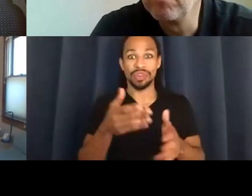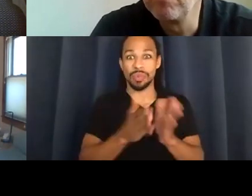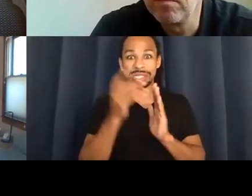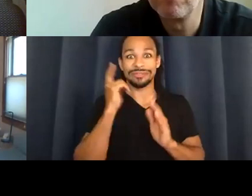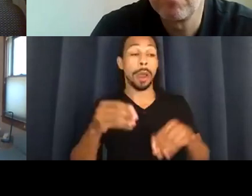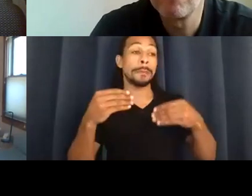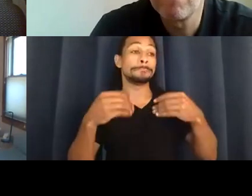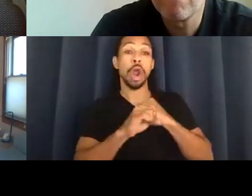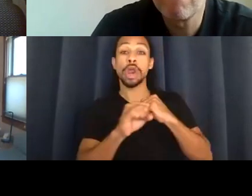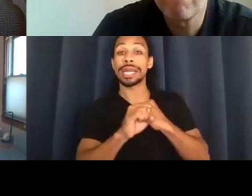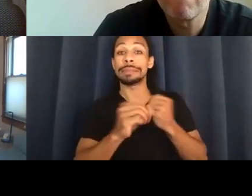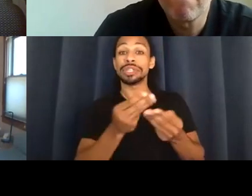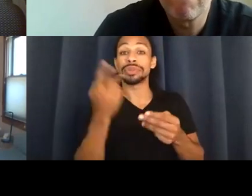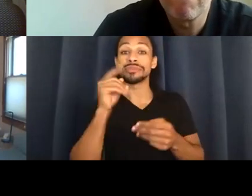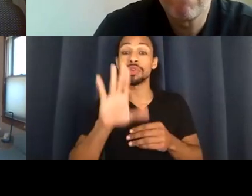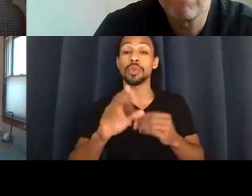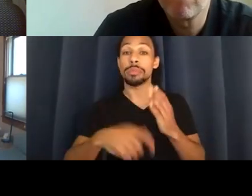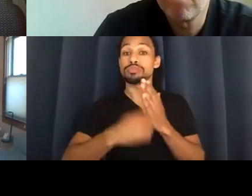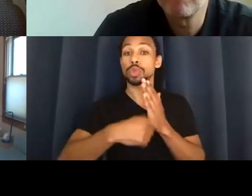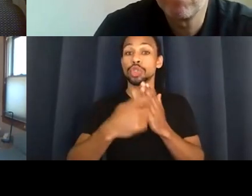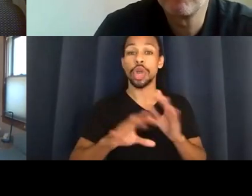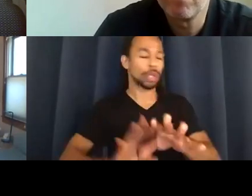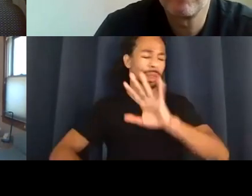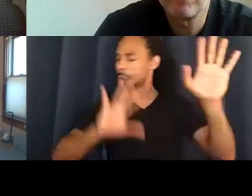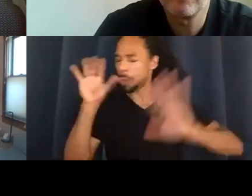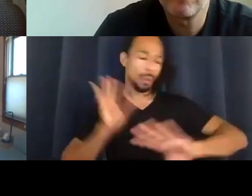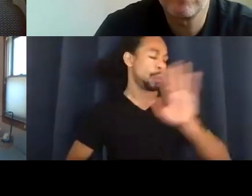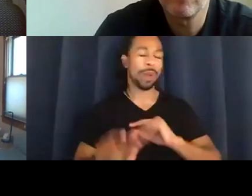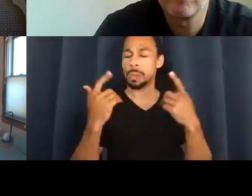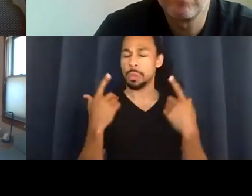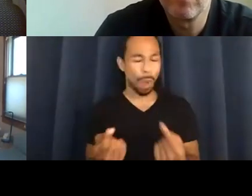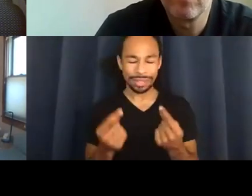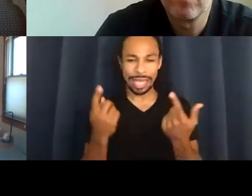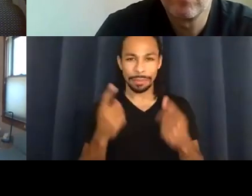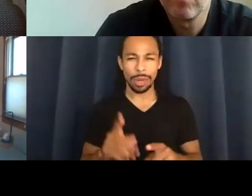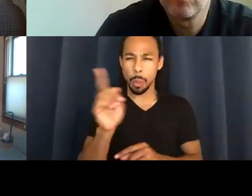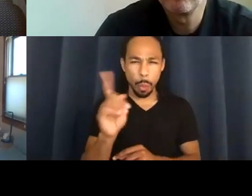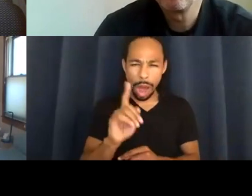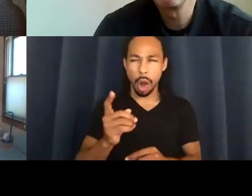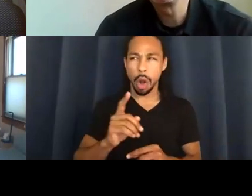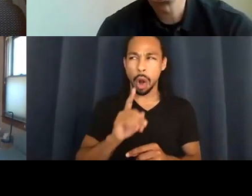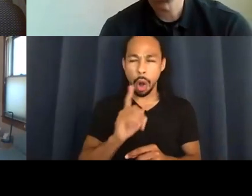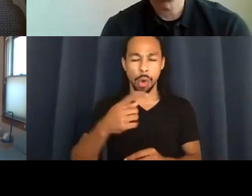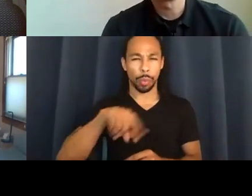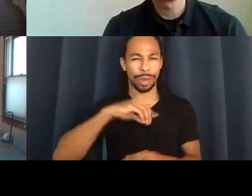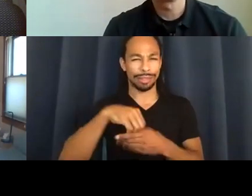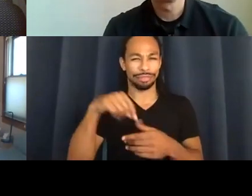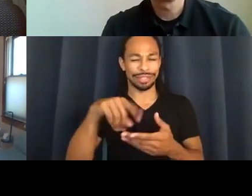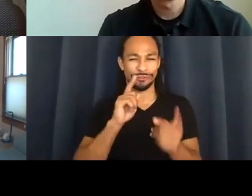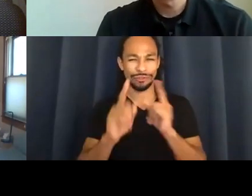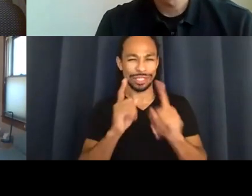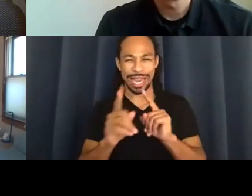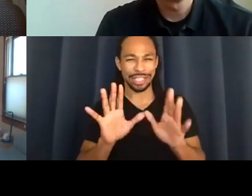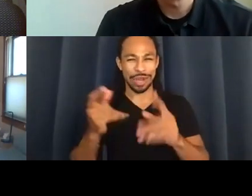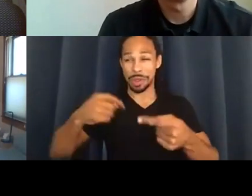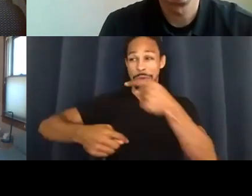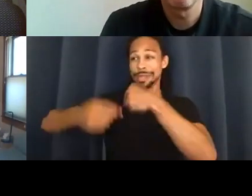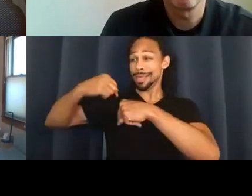brochure, it is like what is happening right now? There is a disconnect that is happening